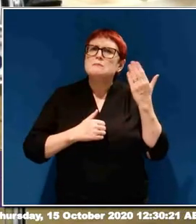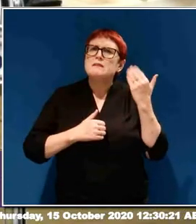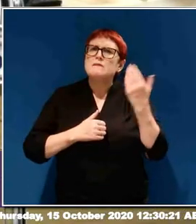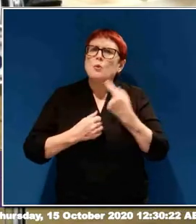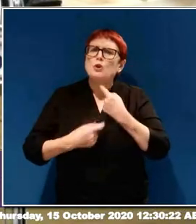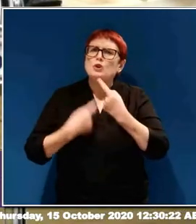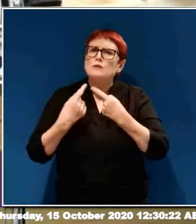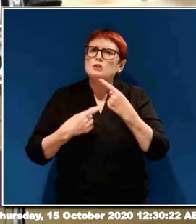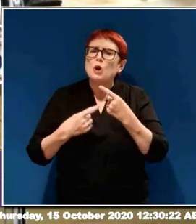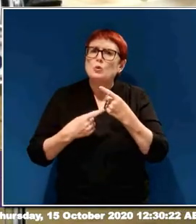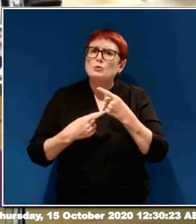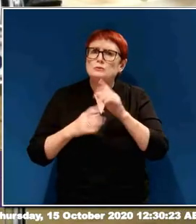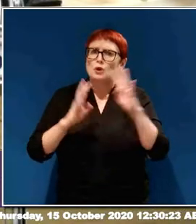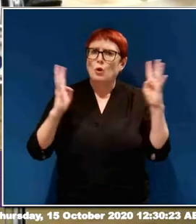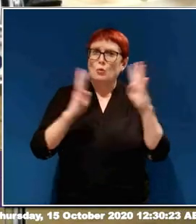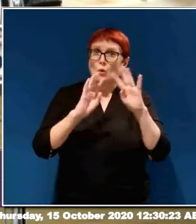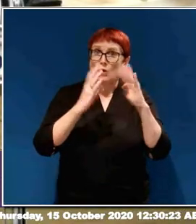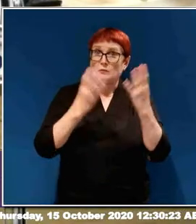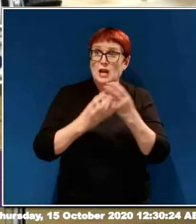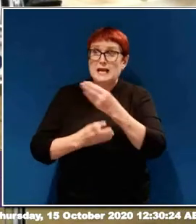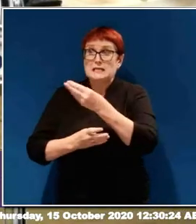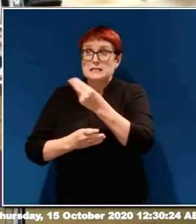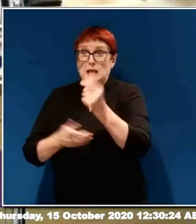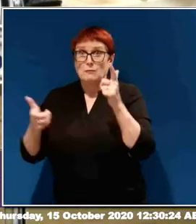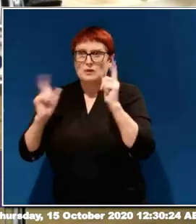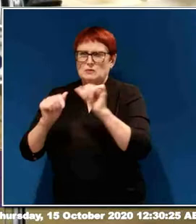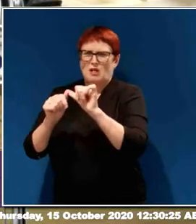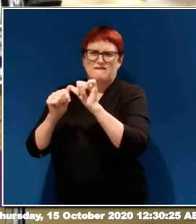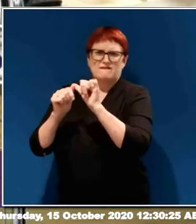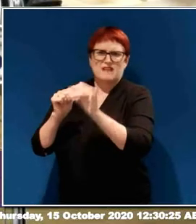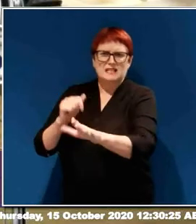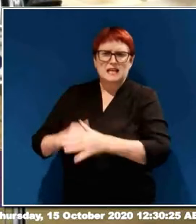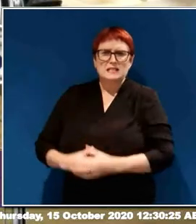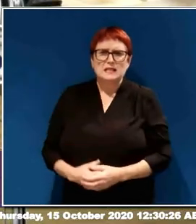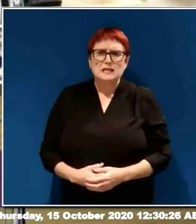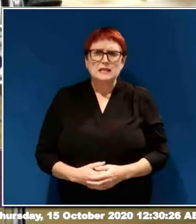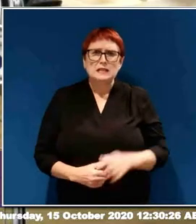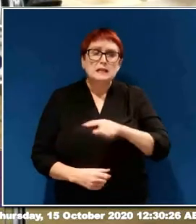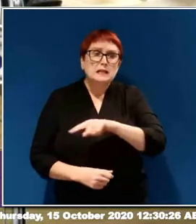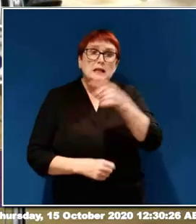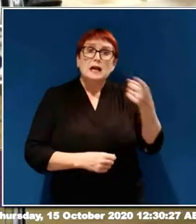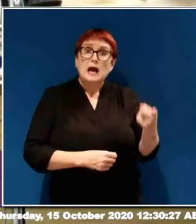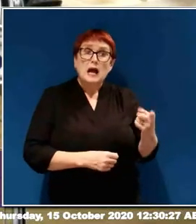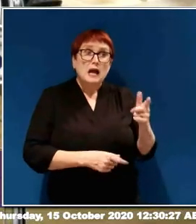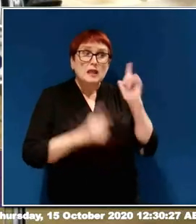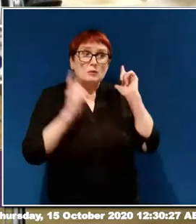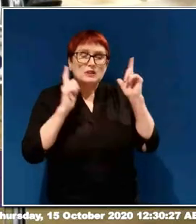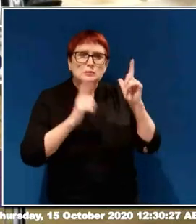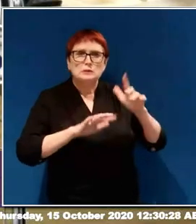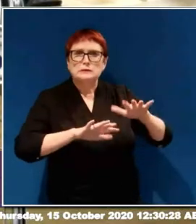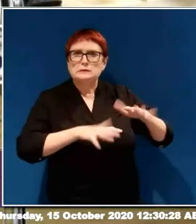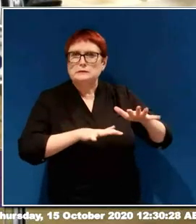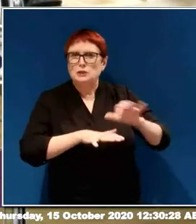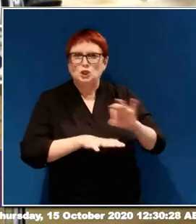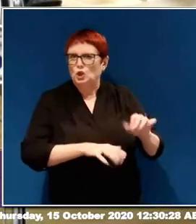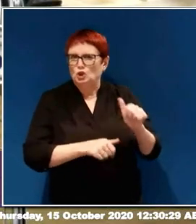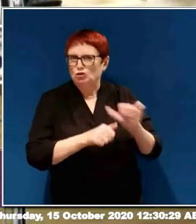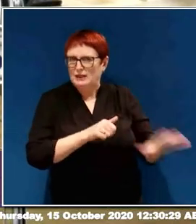Yes. And some are not? Yes. And everything in between?